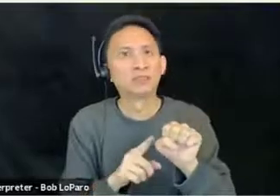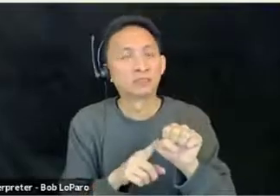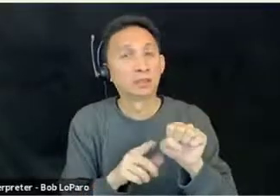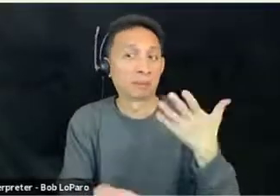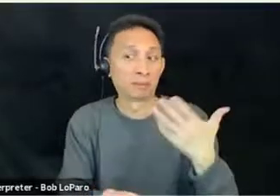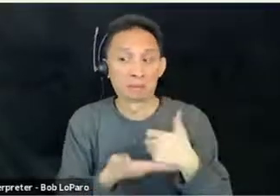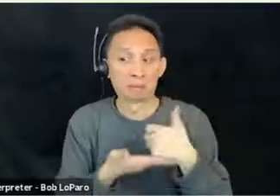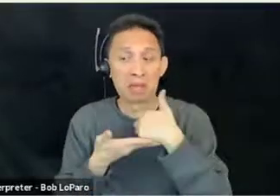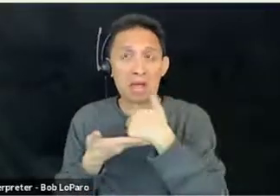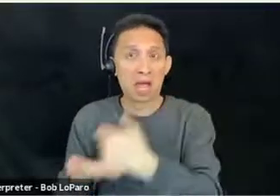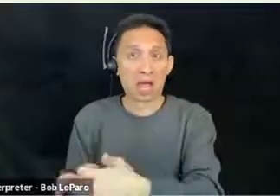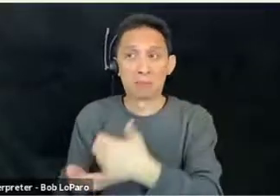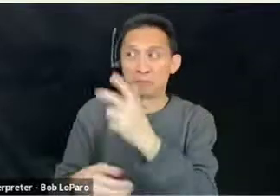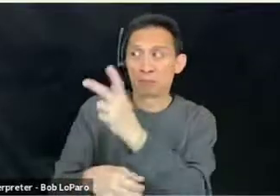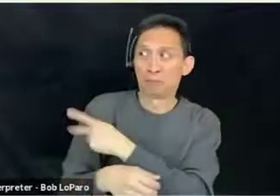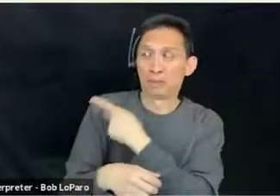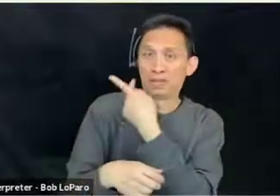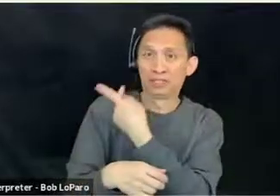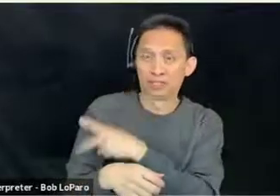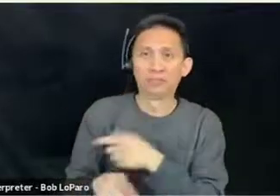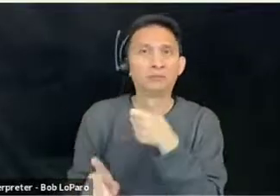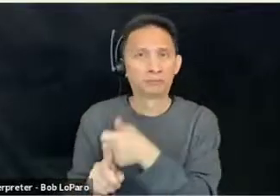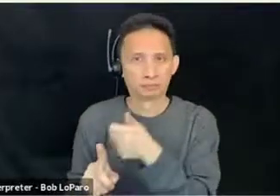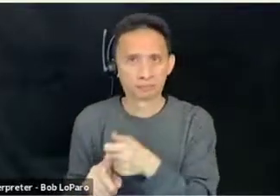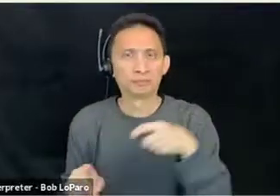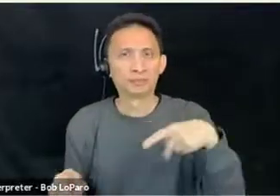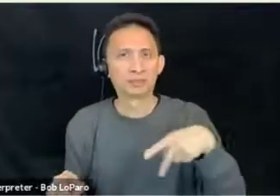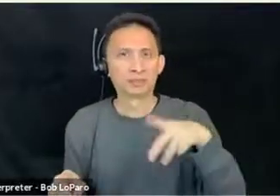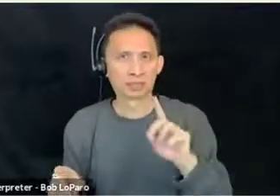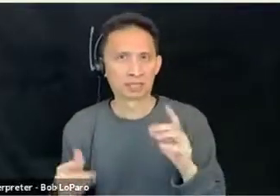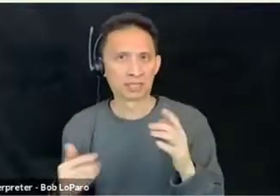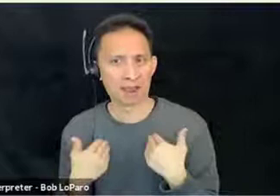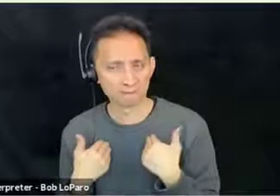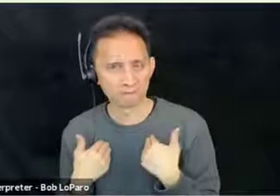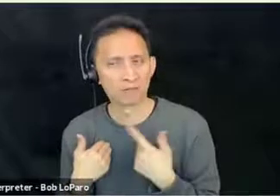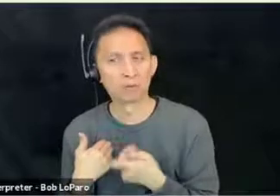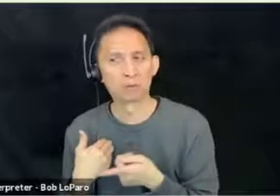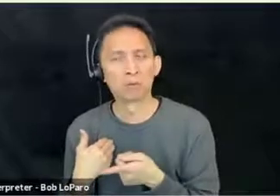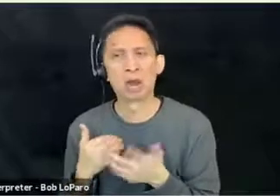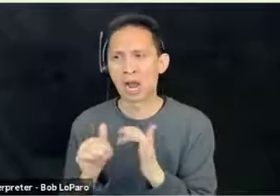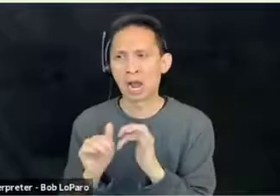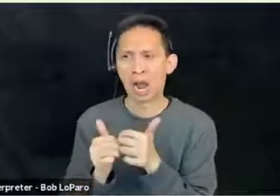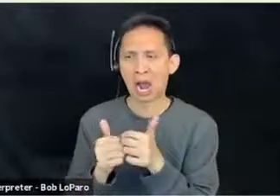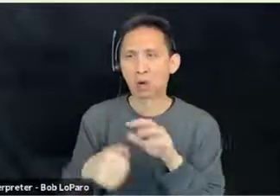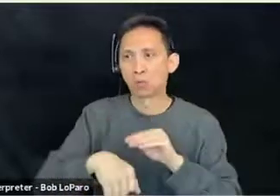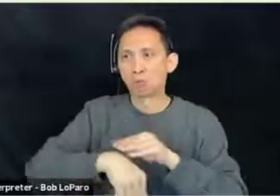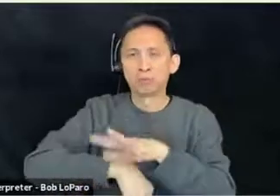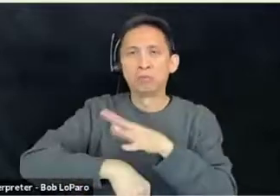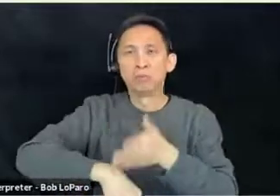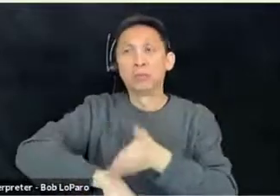to patients with a peroxisomal disorder, and help improve that peroxisome function.